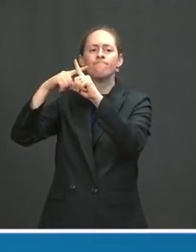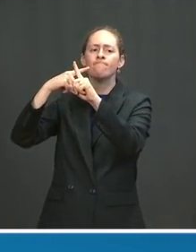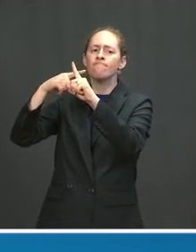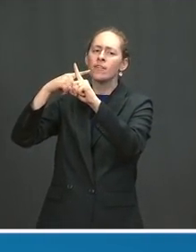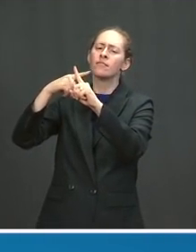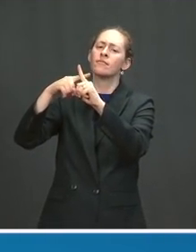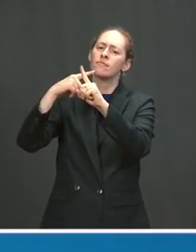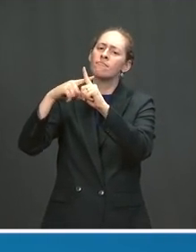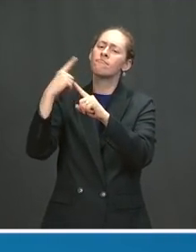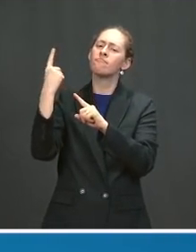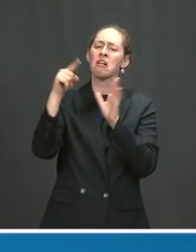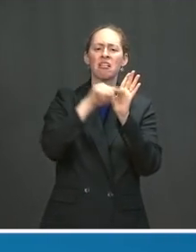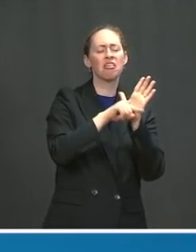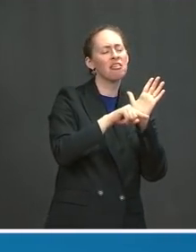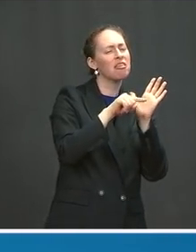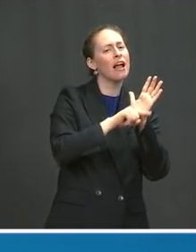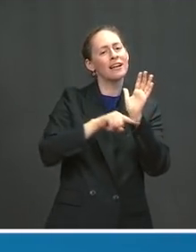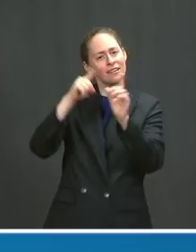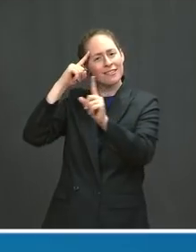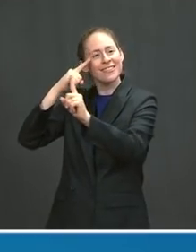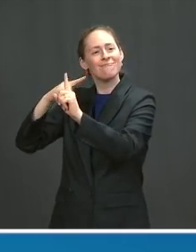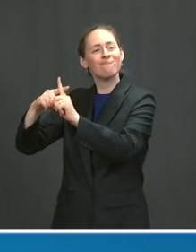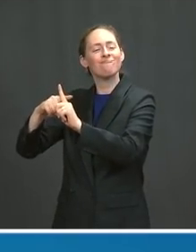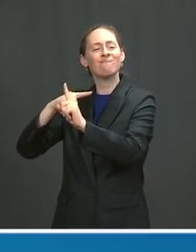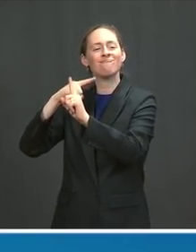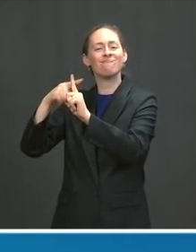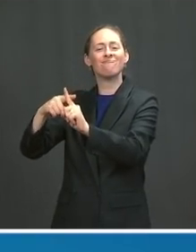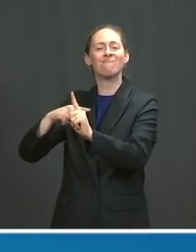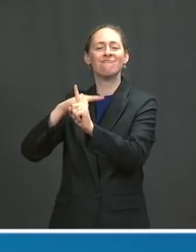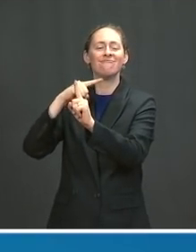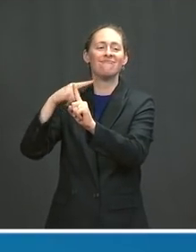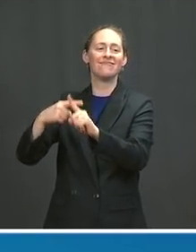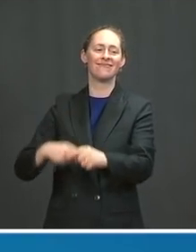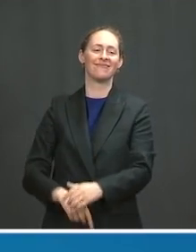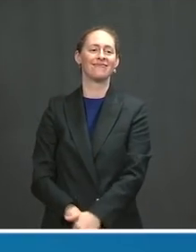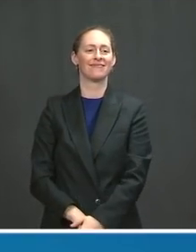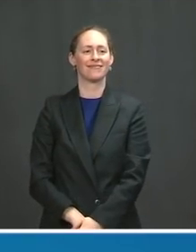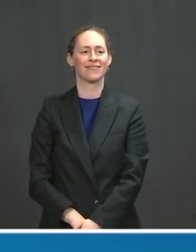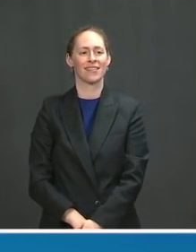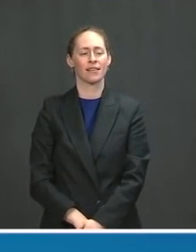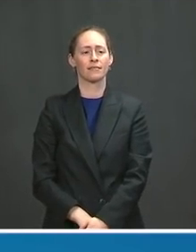You are the embodiment of American aspiration.